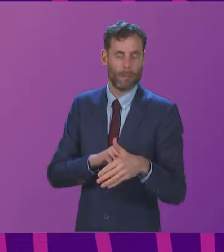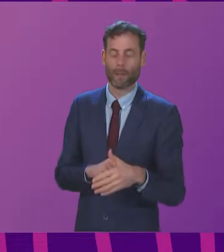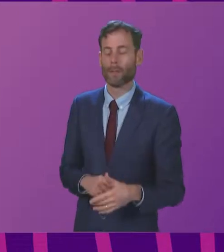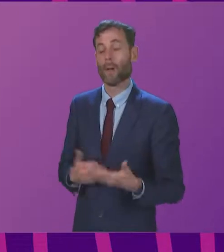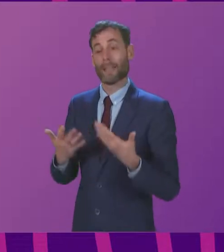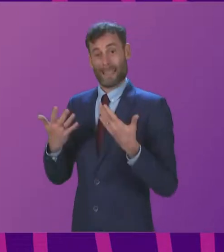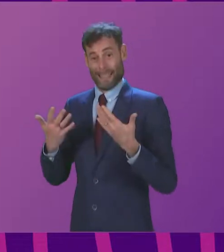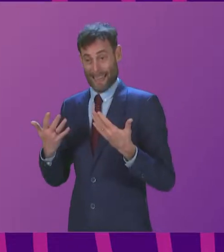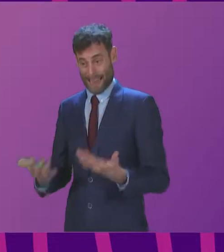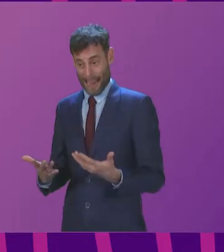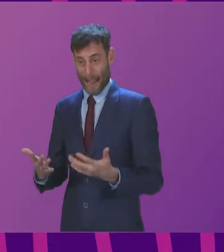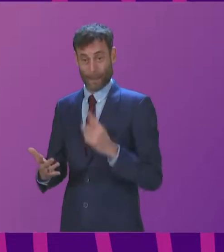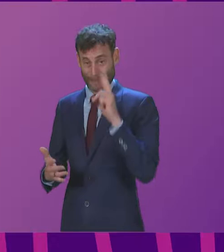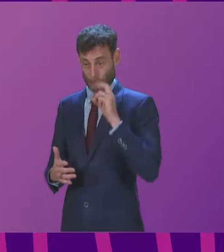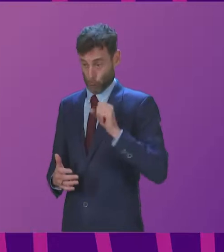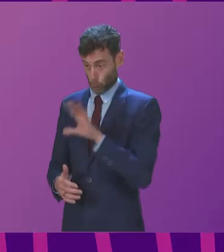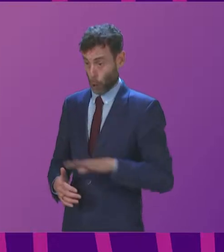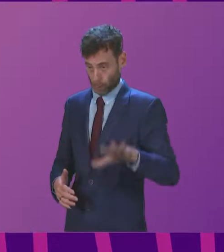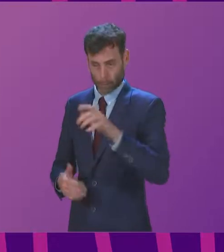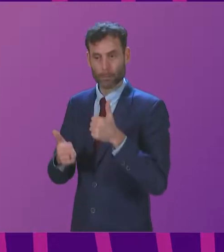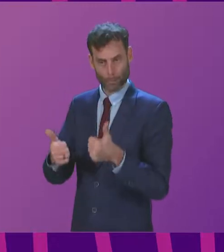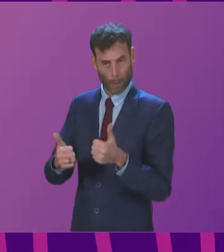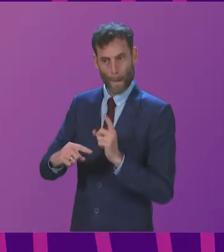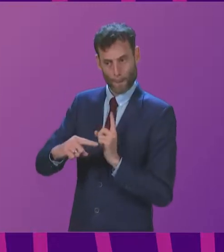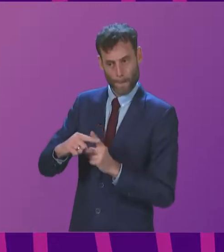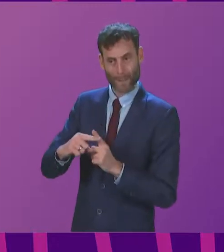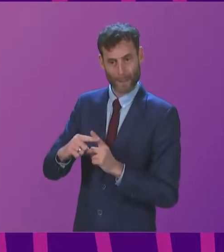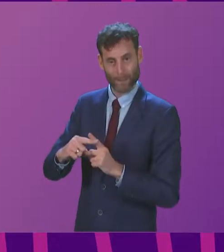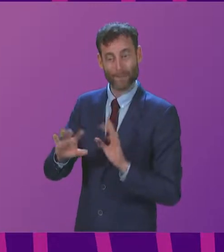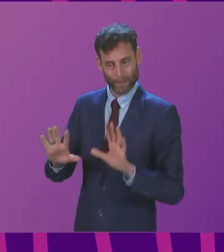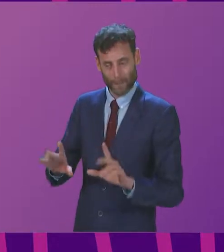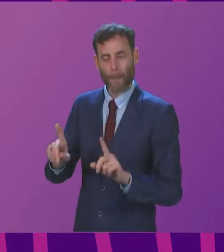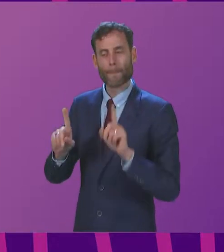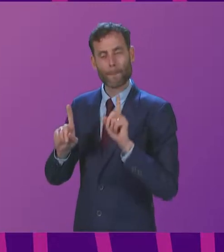than we might have expected it to be at this point, but it is still precarious. We must get